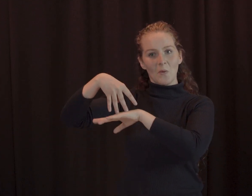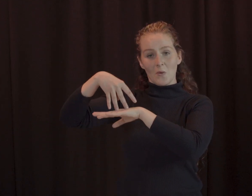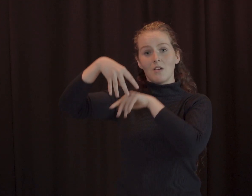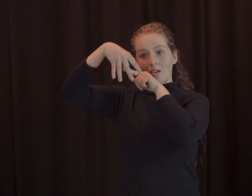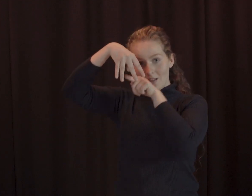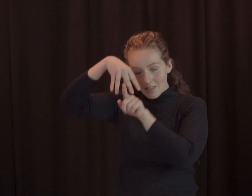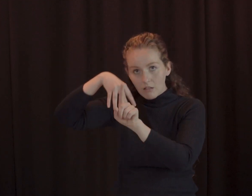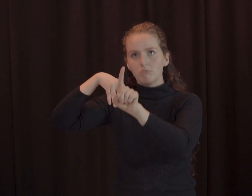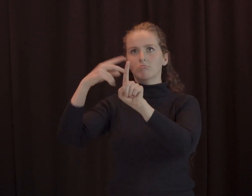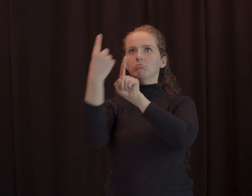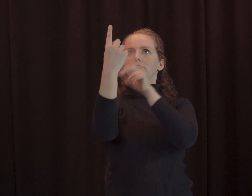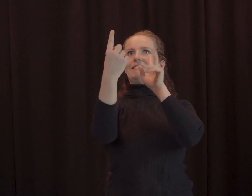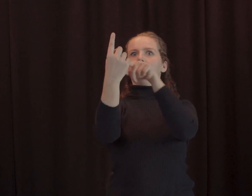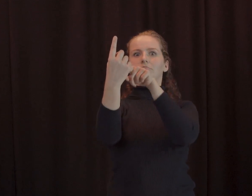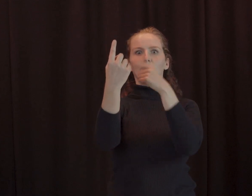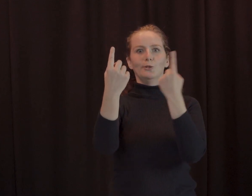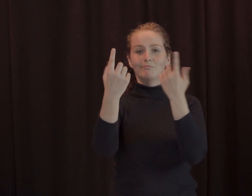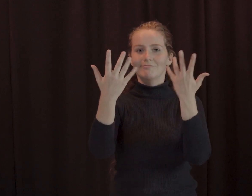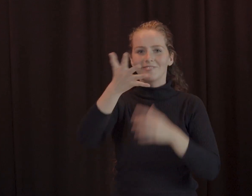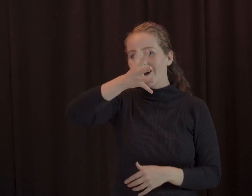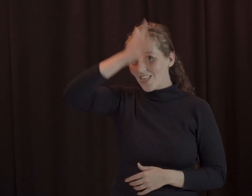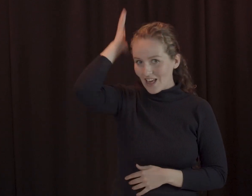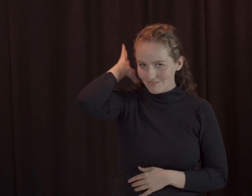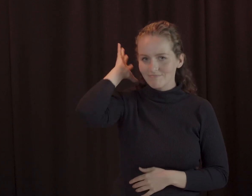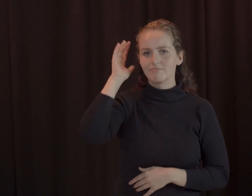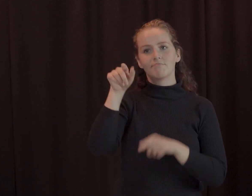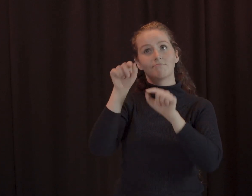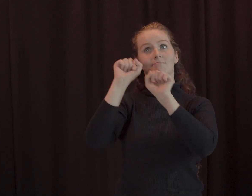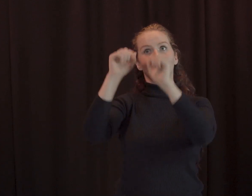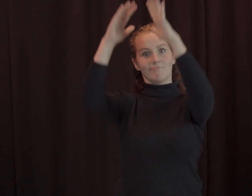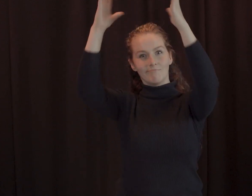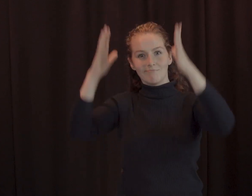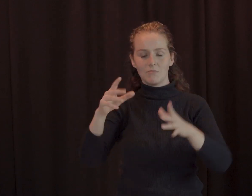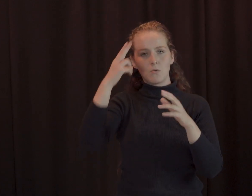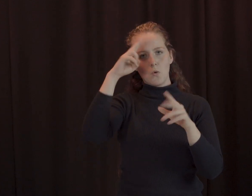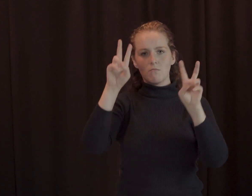If you did go inside the Parthenon, you would have seen the huge statue of Athena